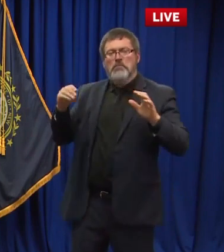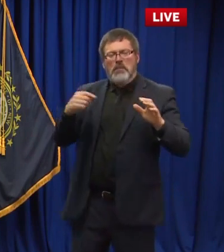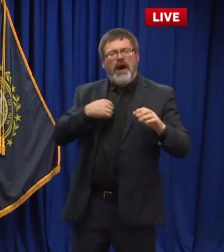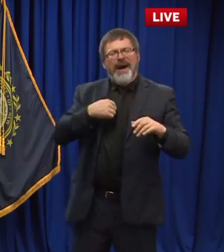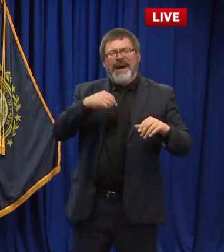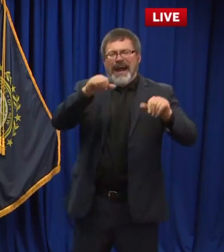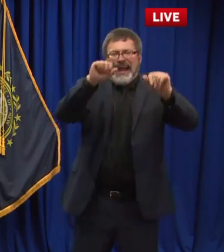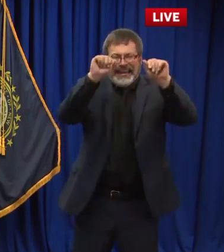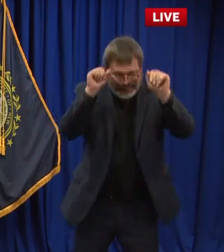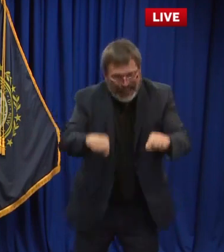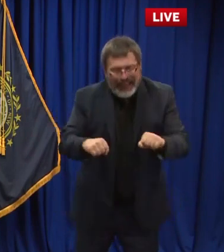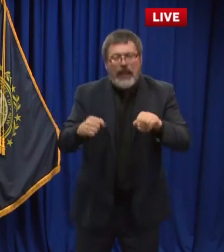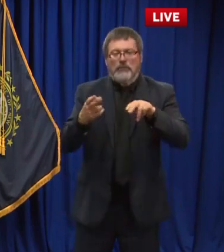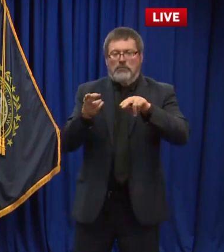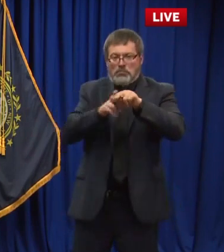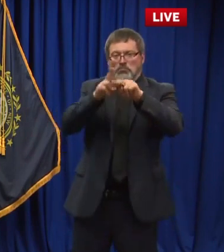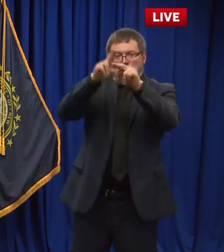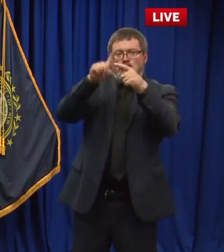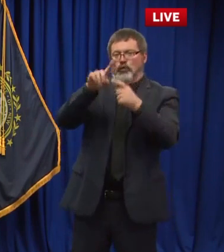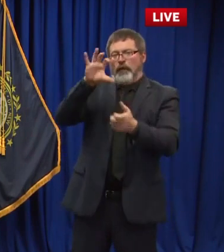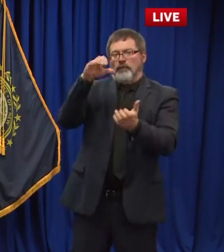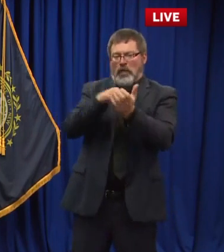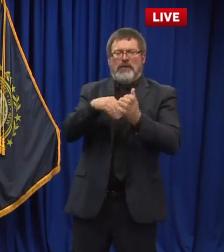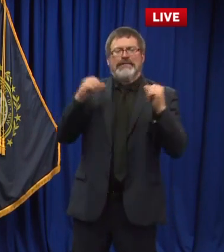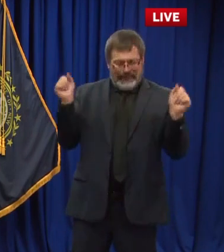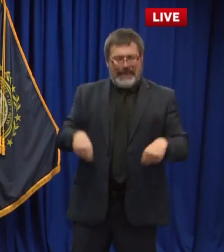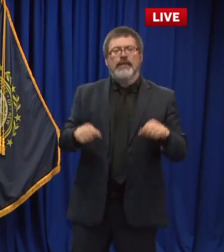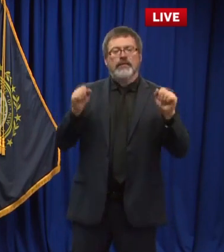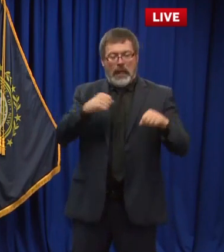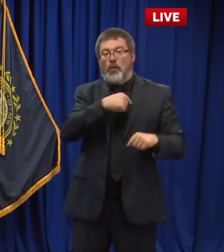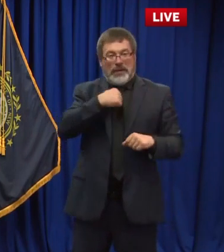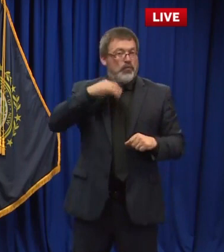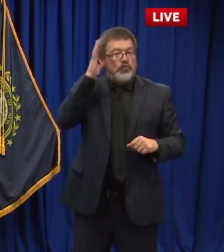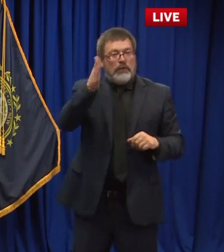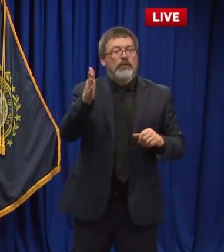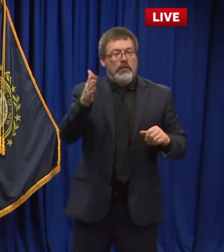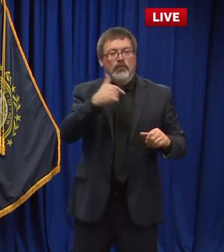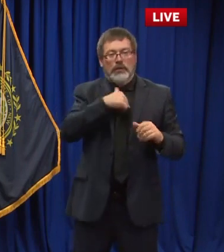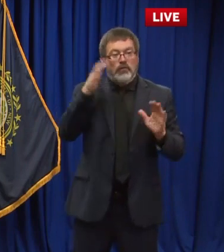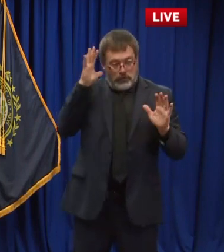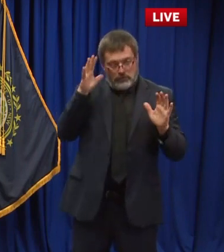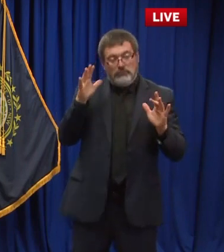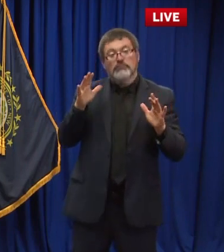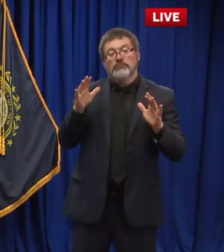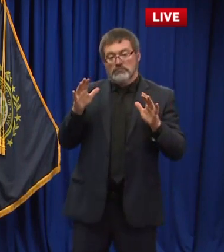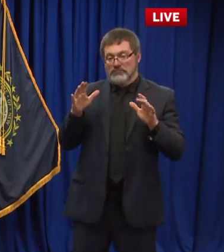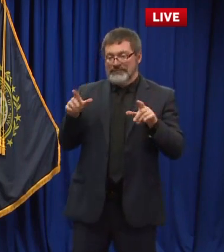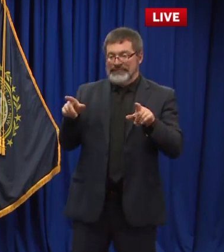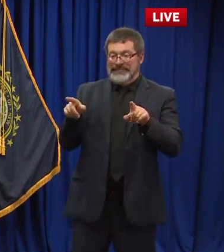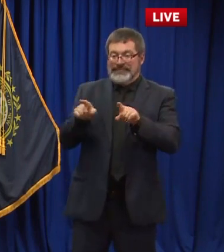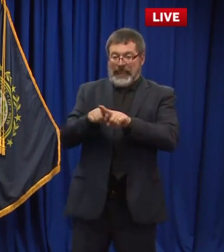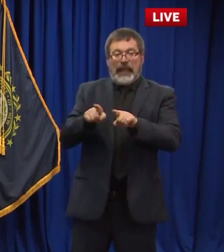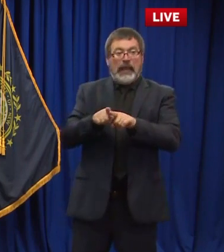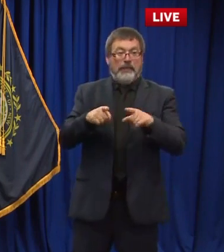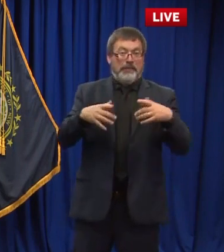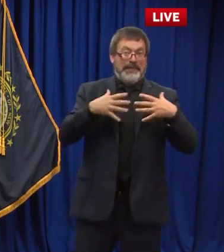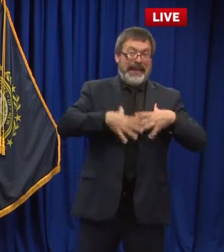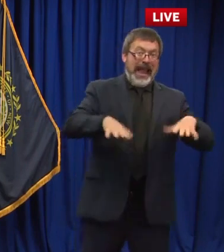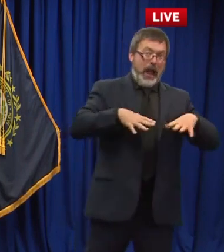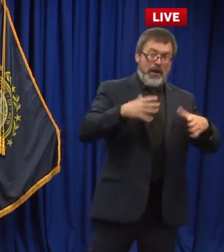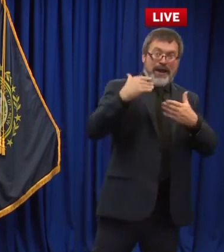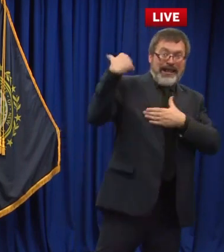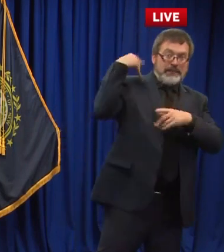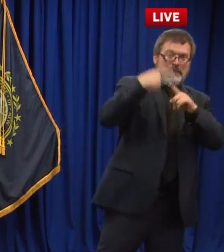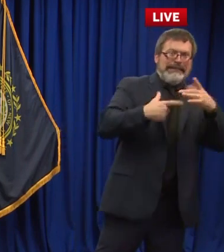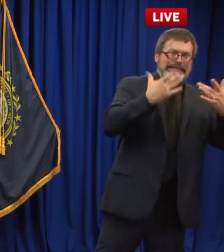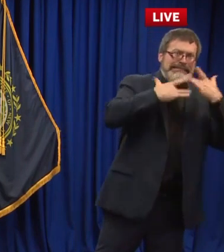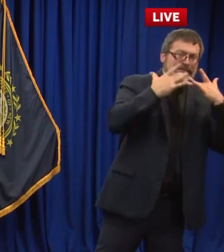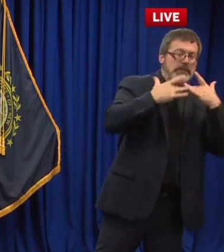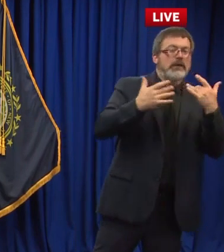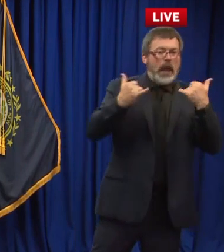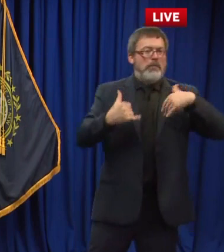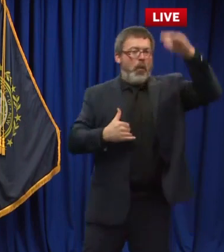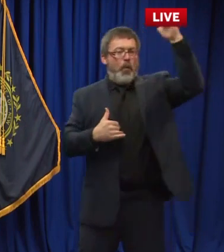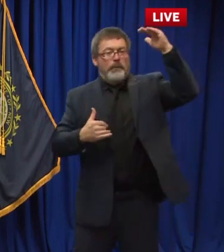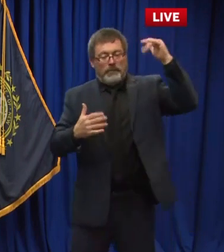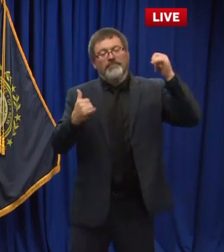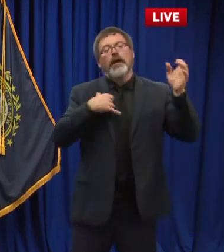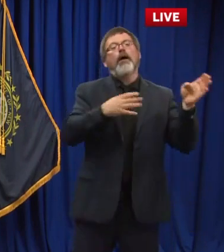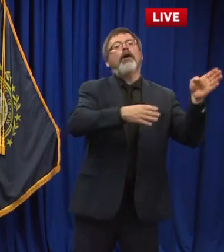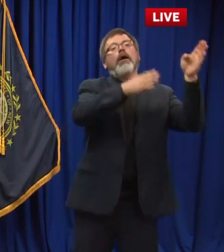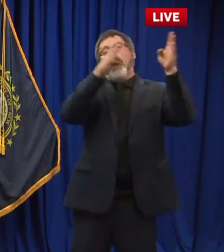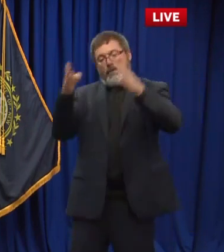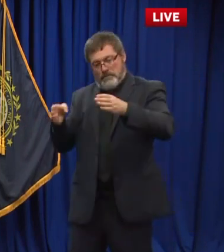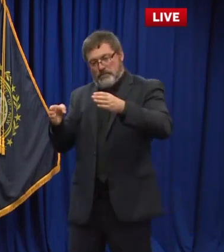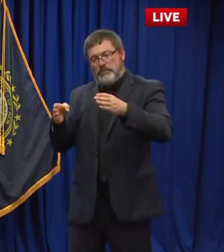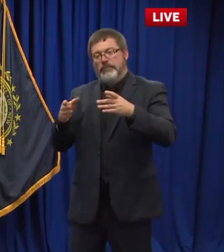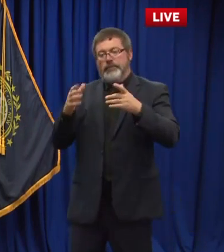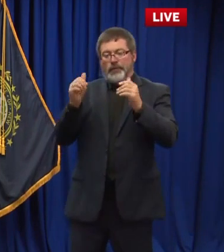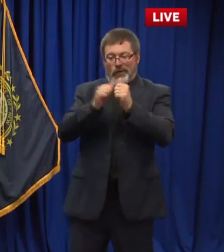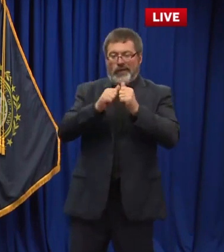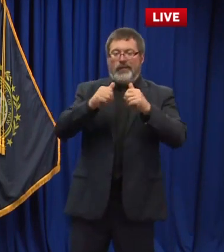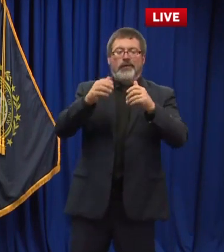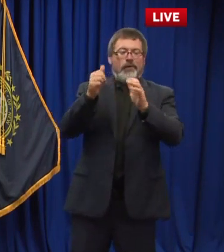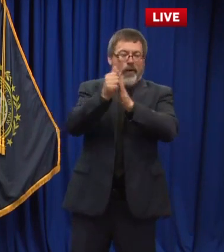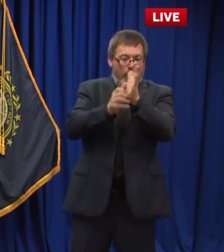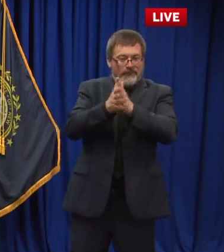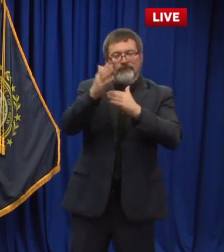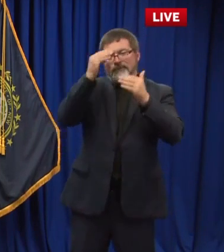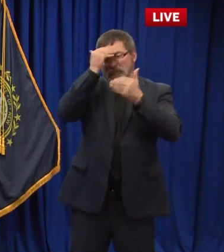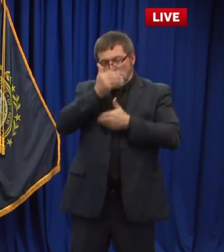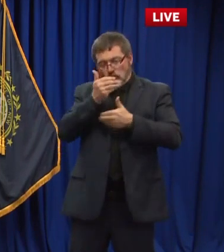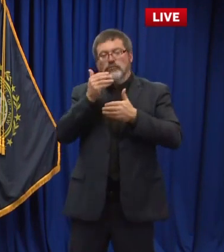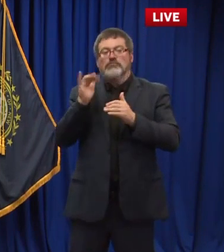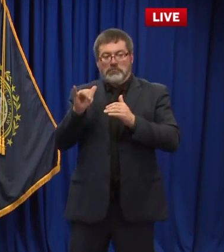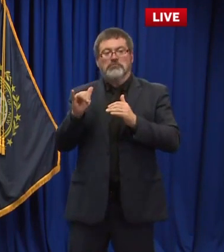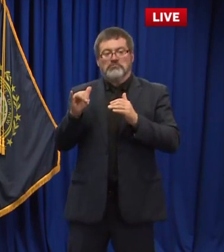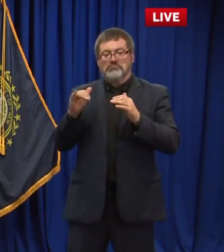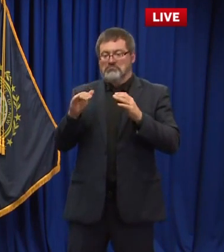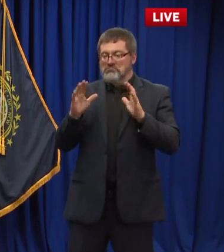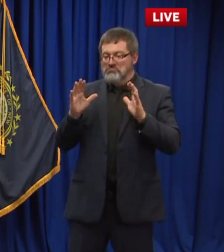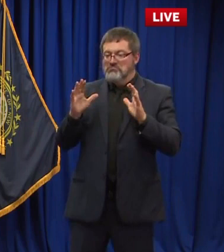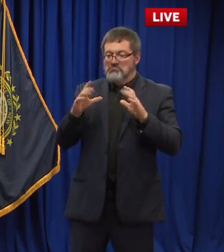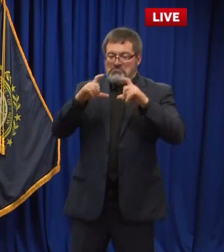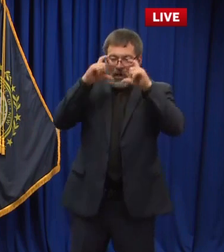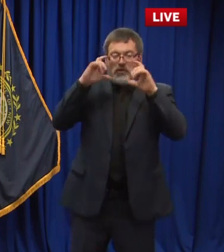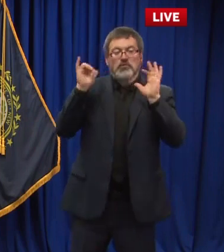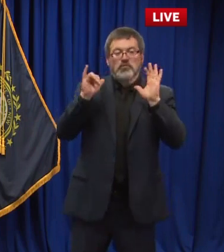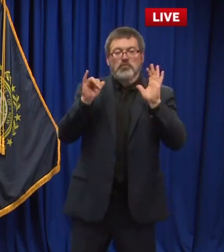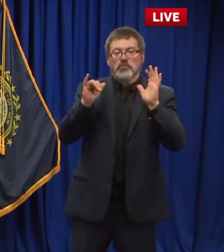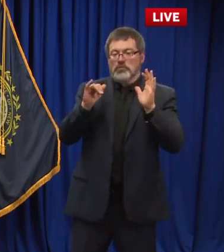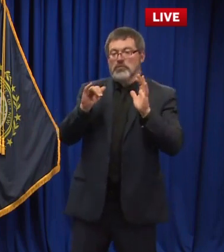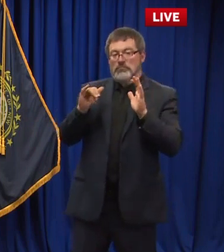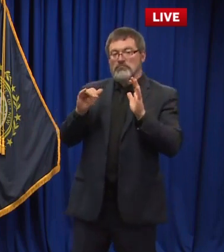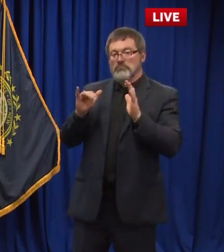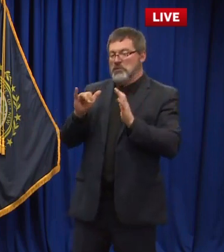WE HAVE ORDERS ALL OVER THIS COUNTRY AND OVERSEAS AND WE FEEL VERY CONFIDENT WE CAN GET TO THE POINT AND REACH OUR STORED QUANTITY.